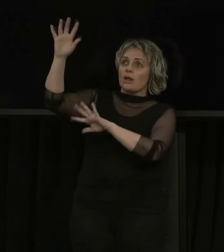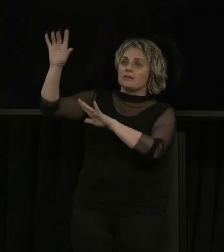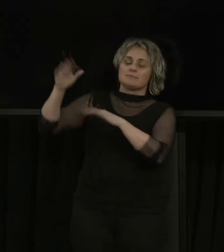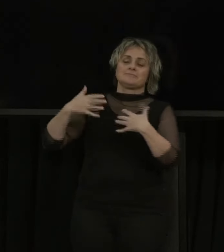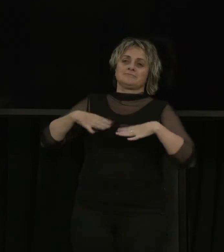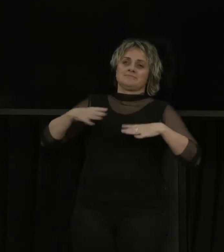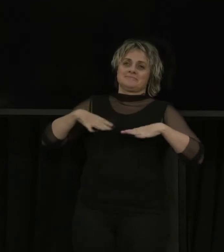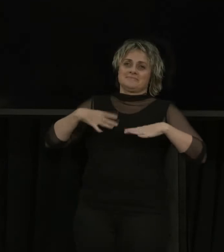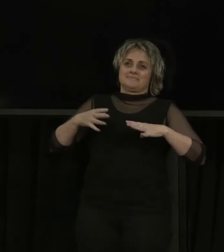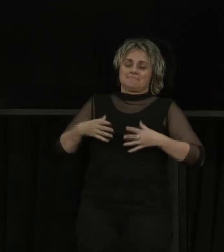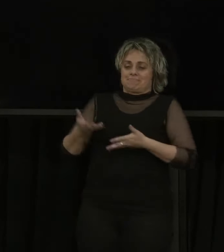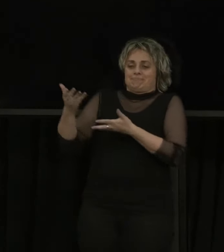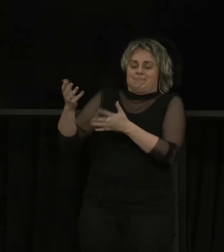involved with, thankfully, and